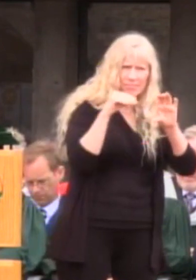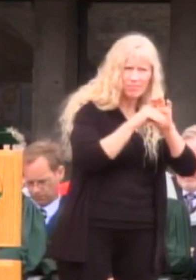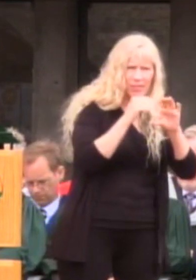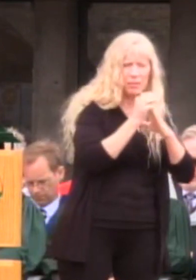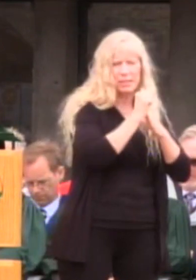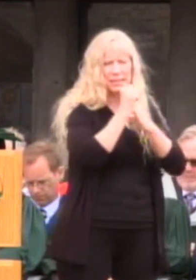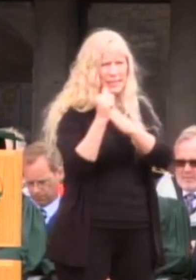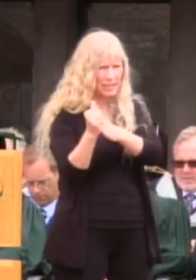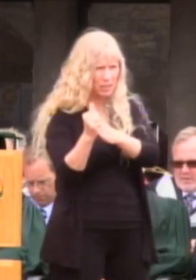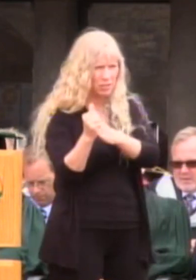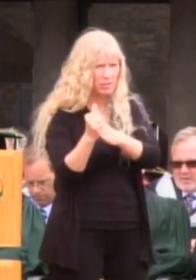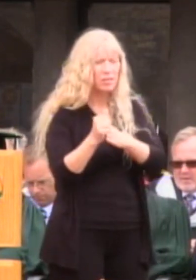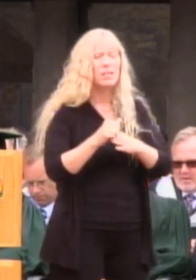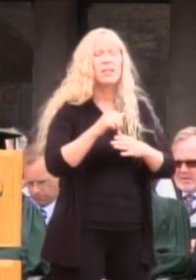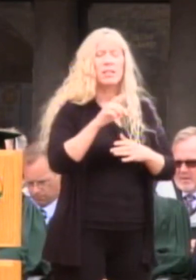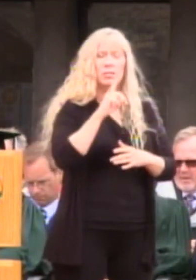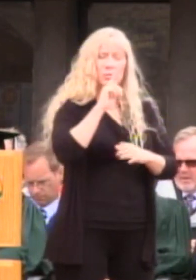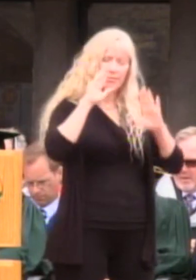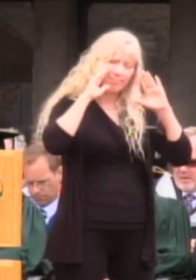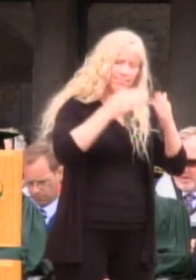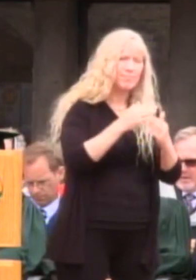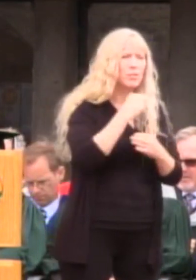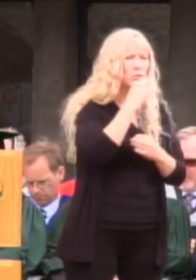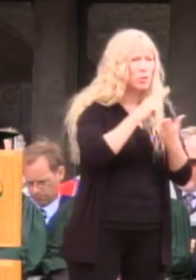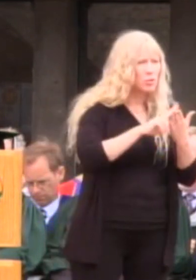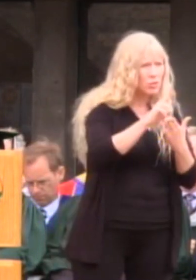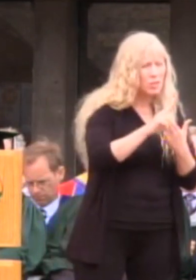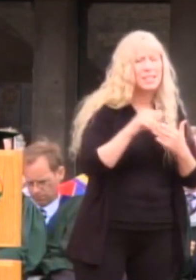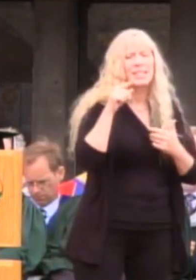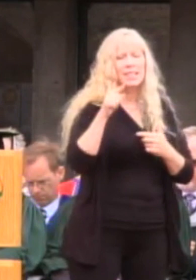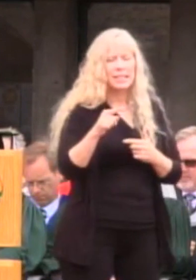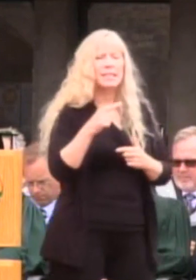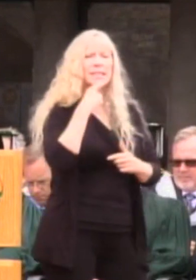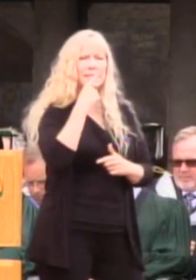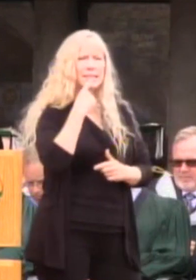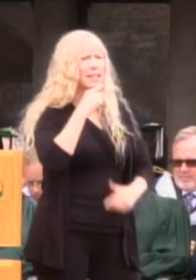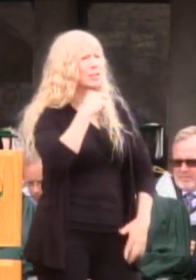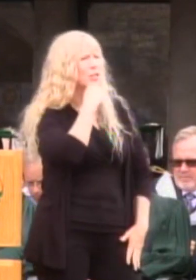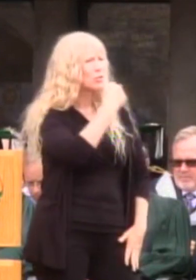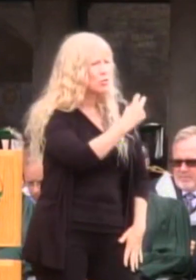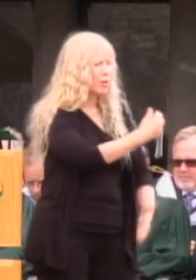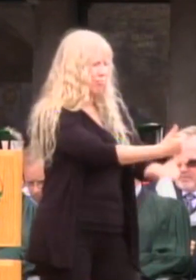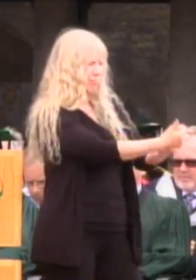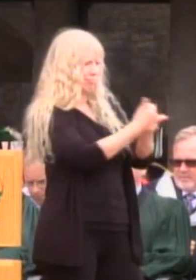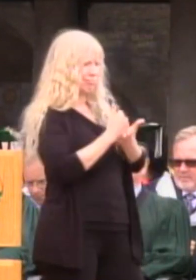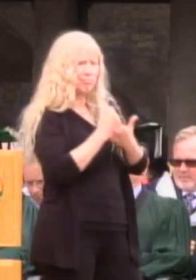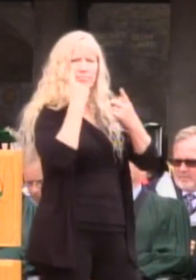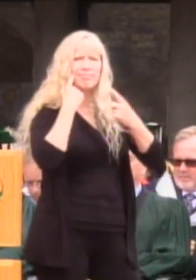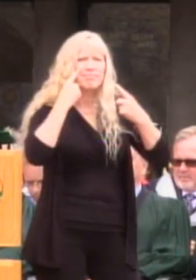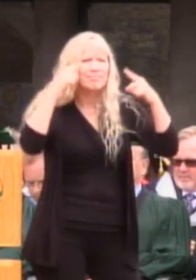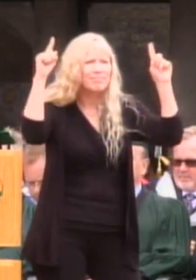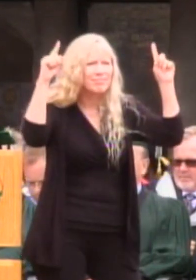Trent he regularly acknowledges Trent' role in his success saying Trent University introduced